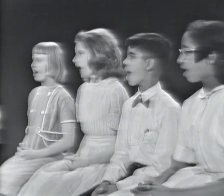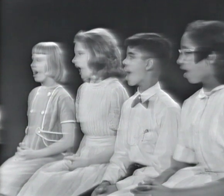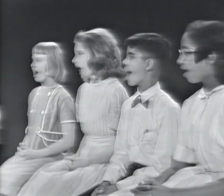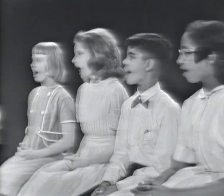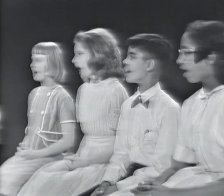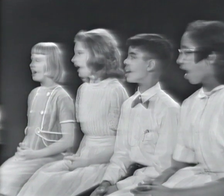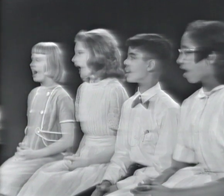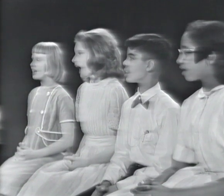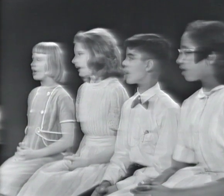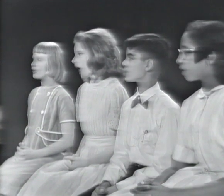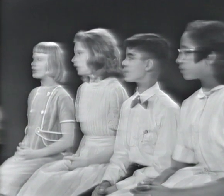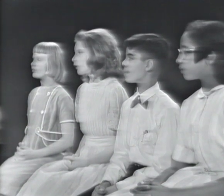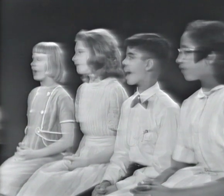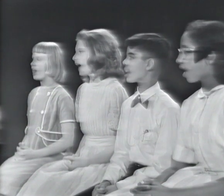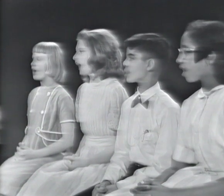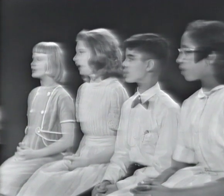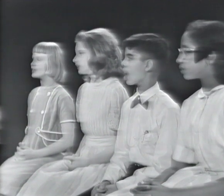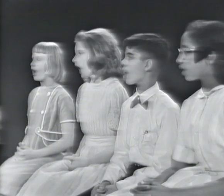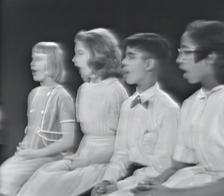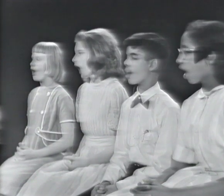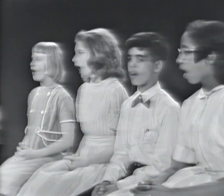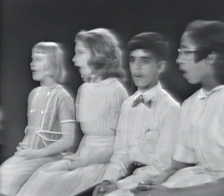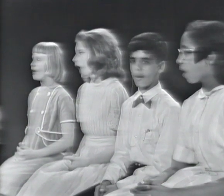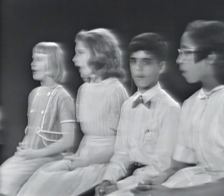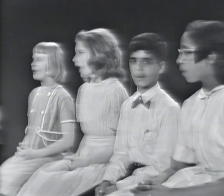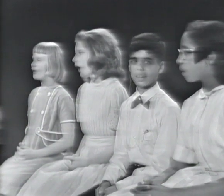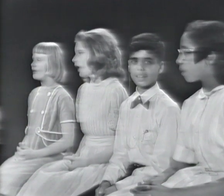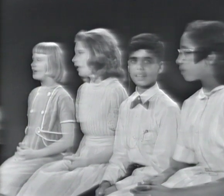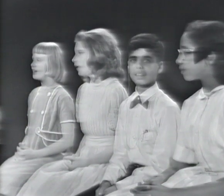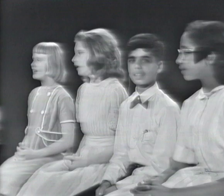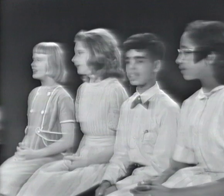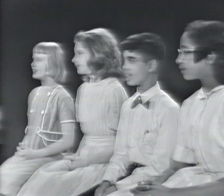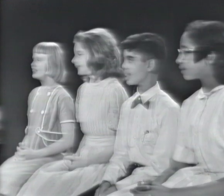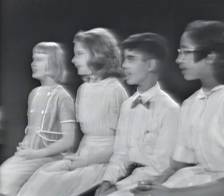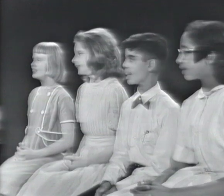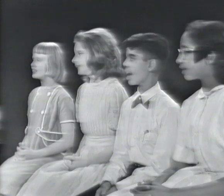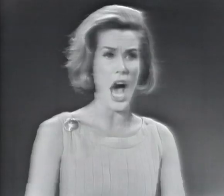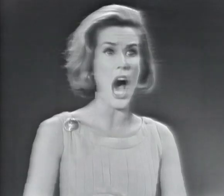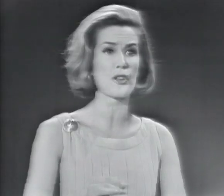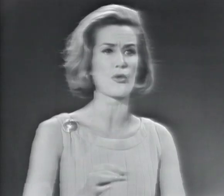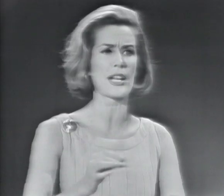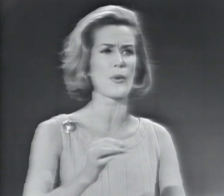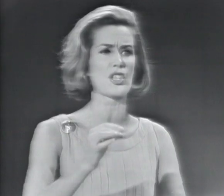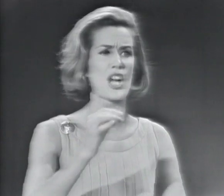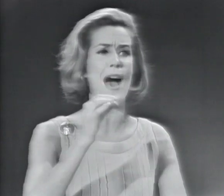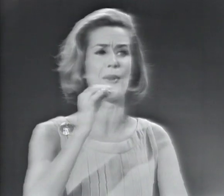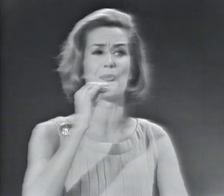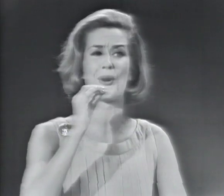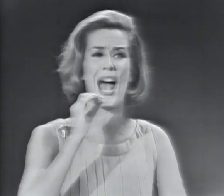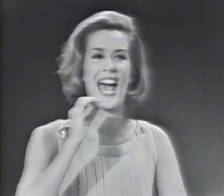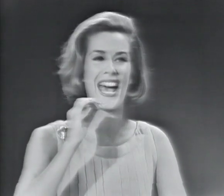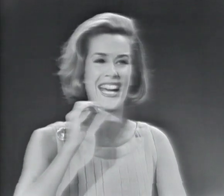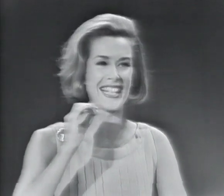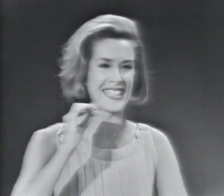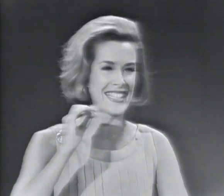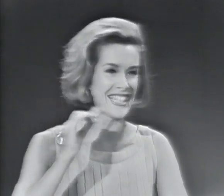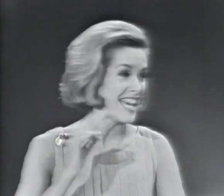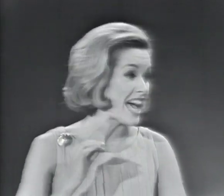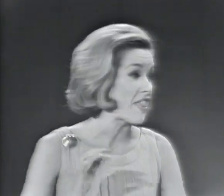LA, A NOTE TO FOLLOW SEW TEA, A DRINK WITH JAM AND BREAD